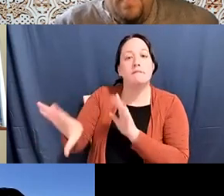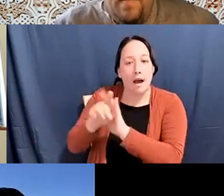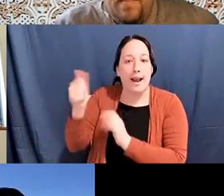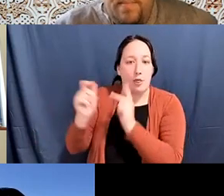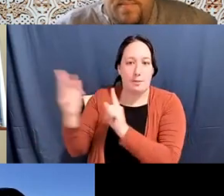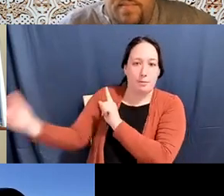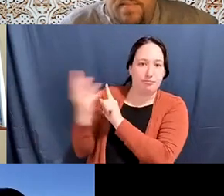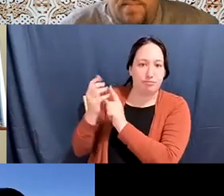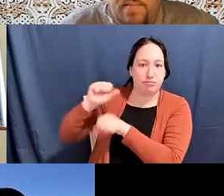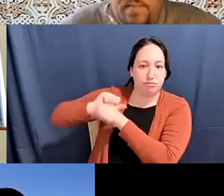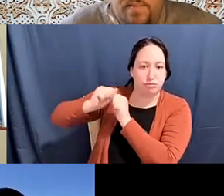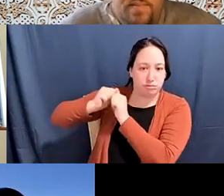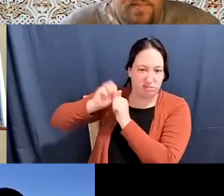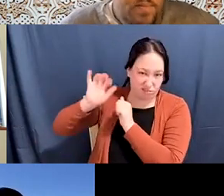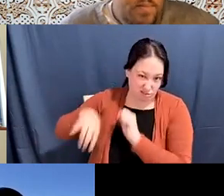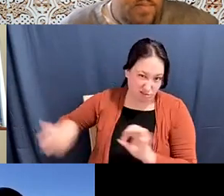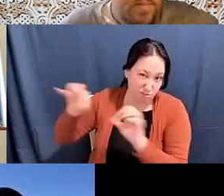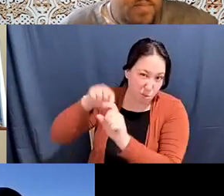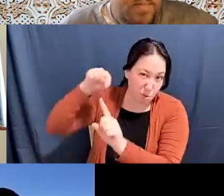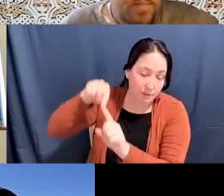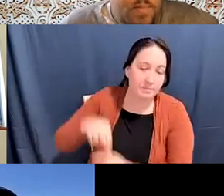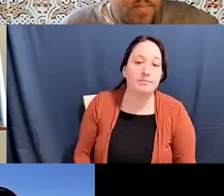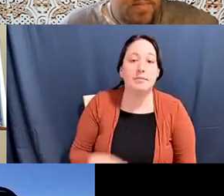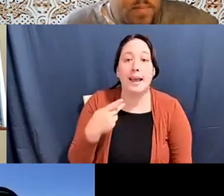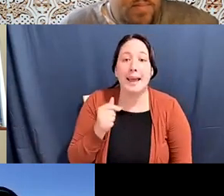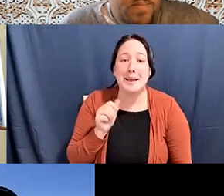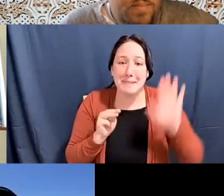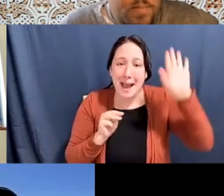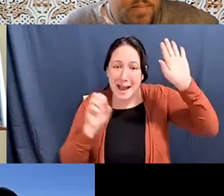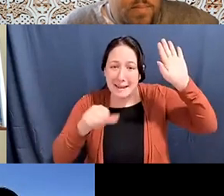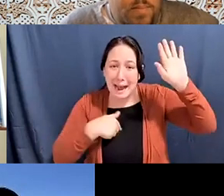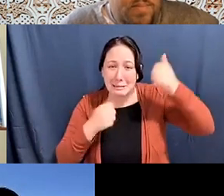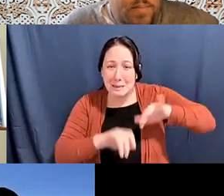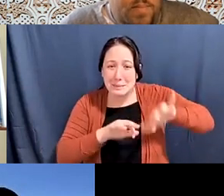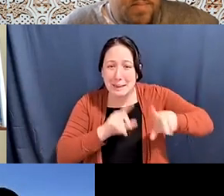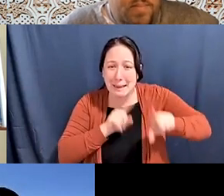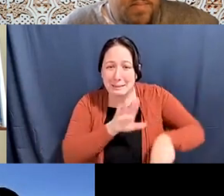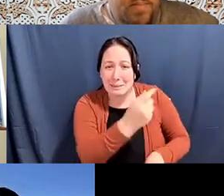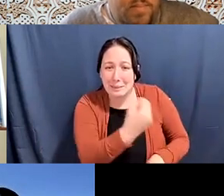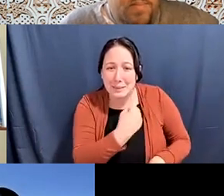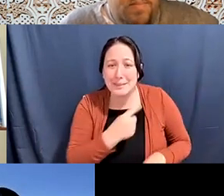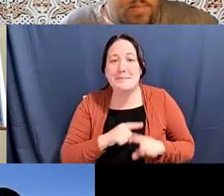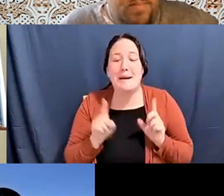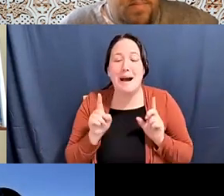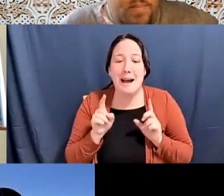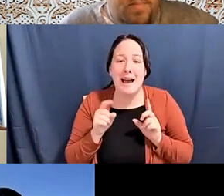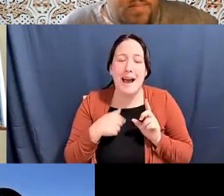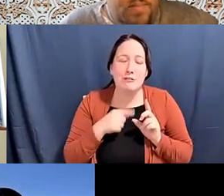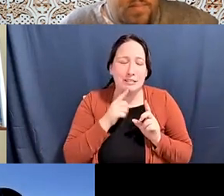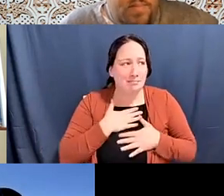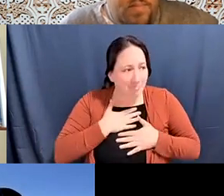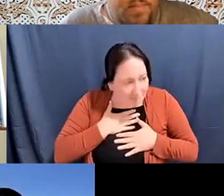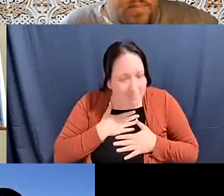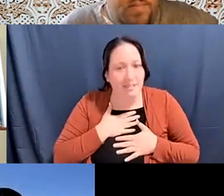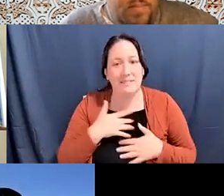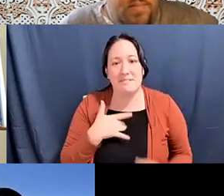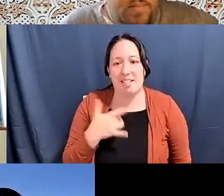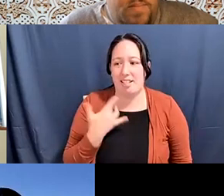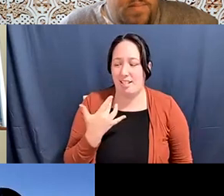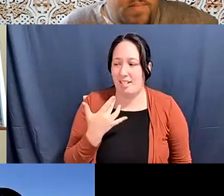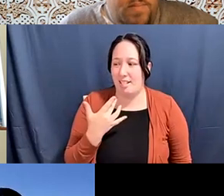pam tau lee: Um this is Pam, I did take a stab at that question and I just really feel that I know it may seem like a really big question,